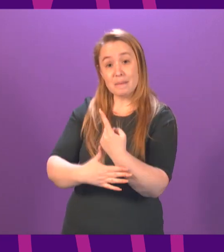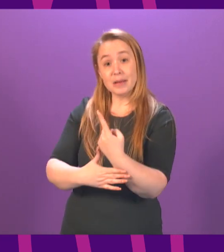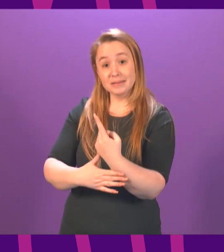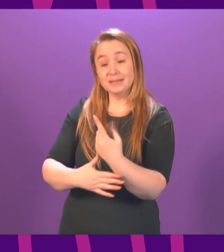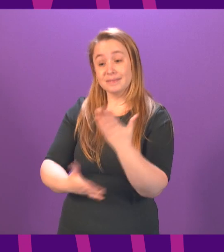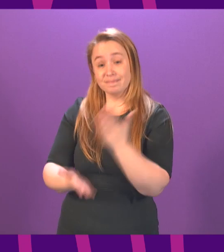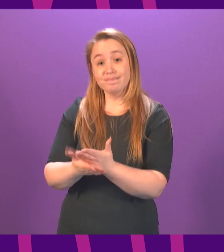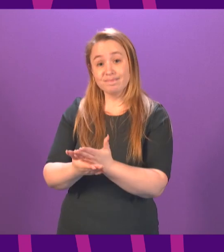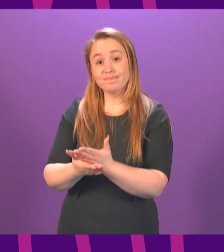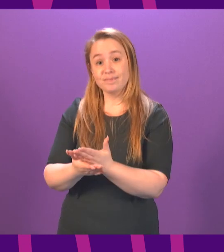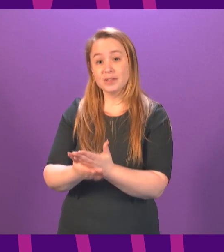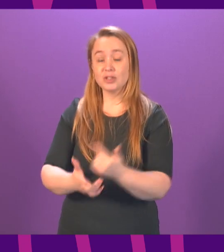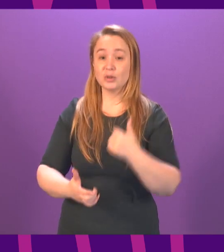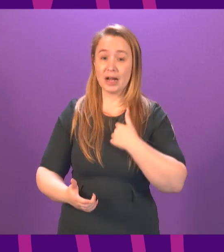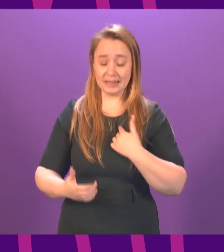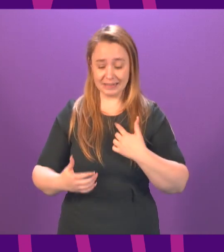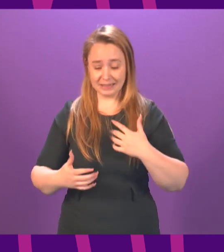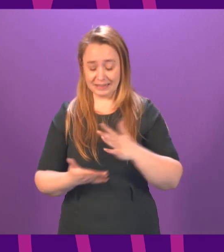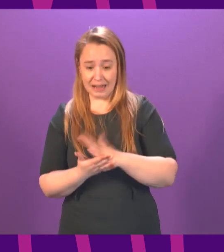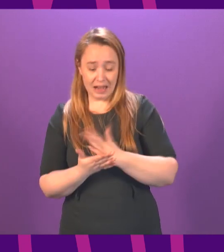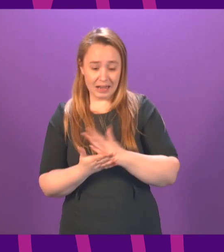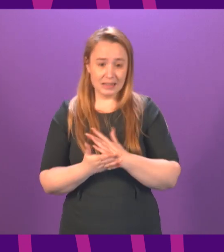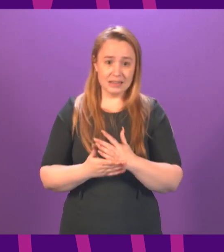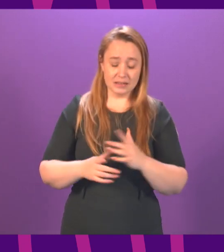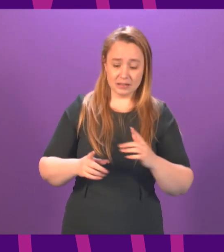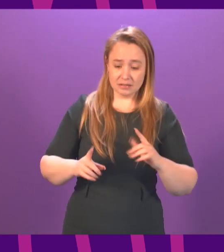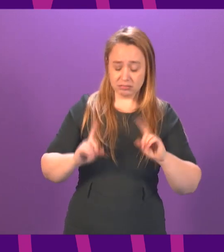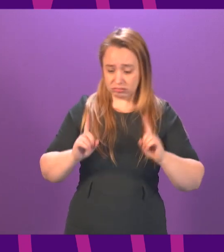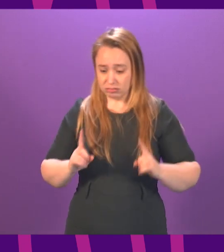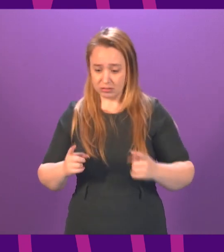One thing that I agonise about is whether we locked down early enough.